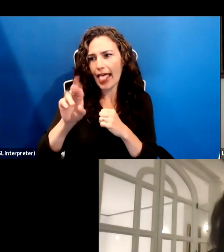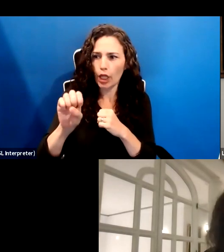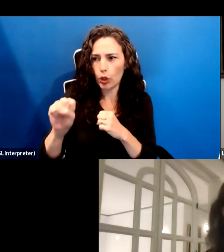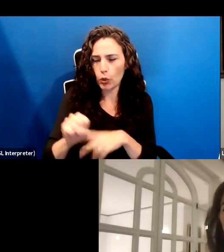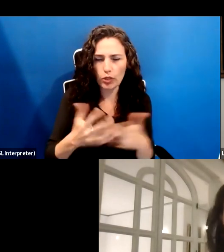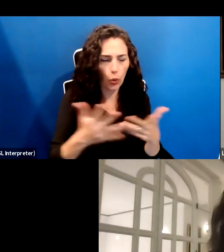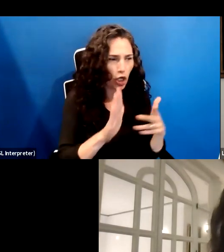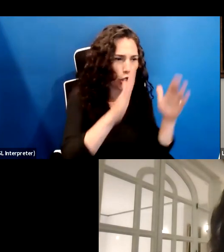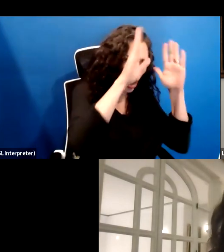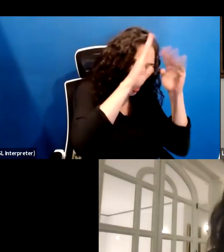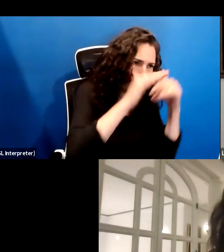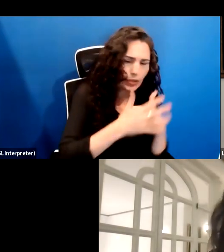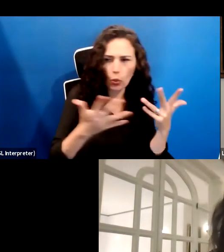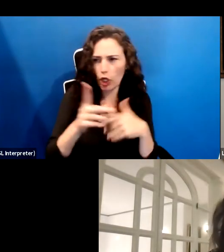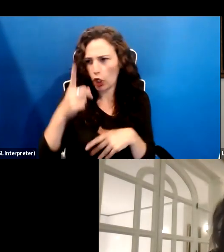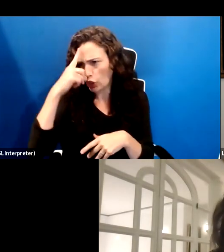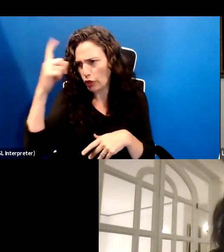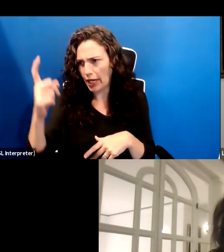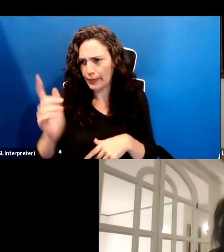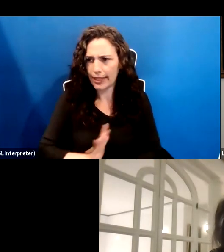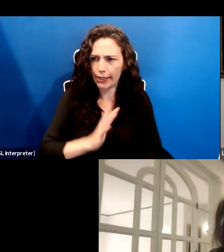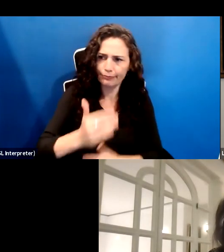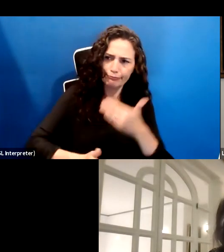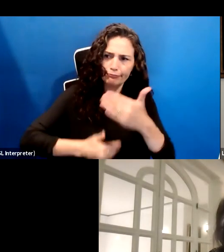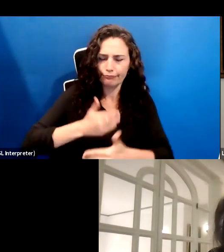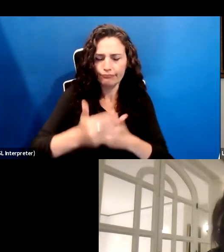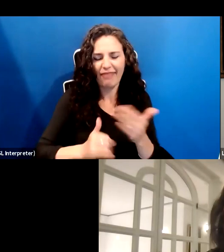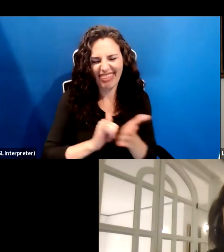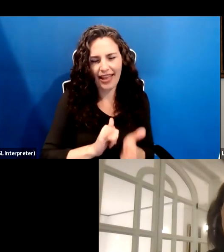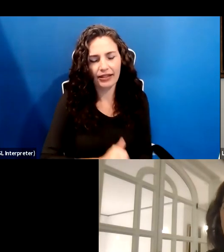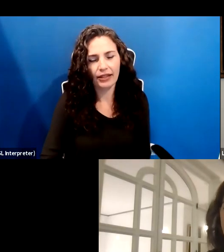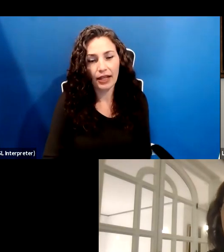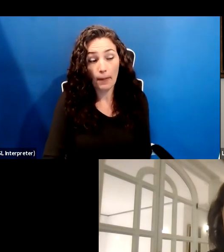And let's look into, you know, but these, some of these conversations